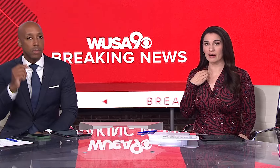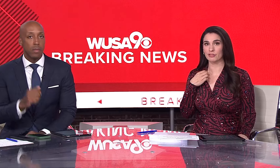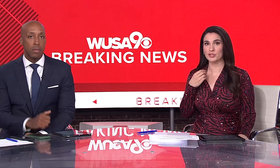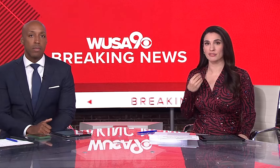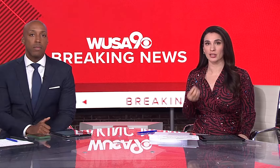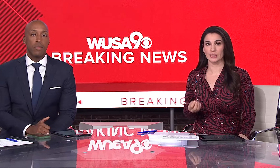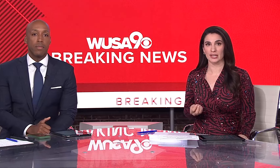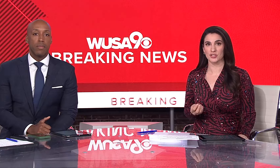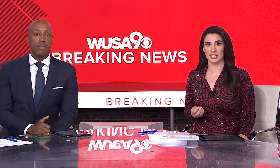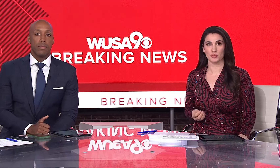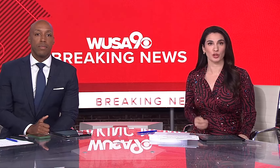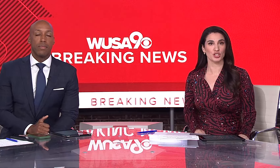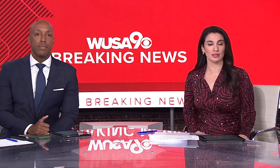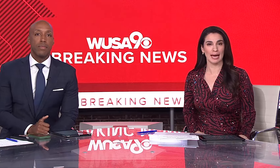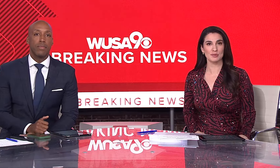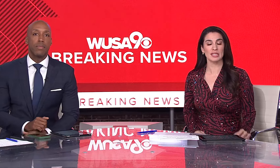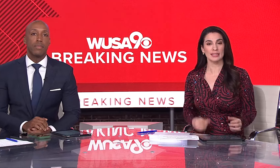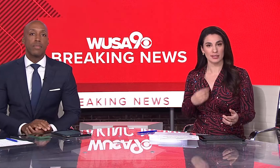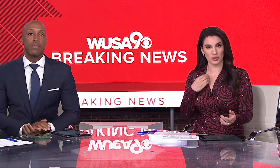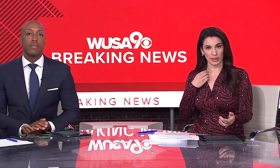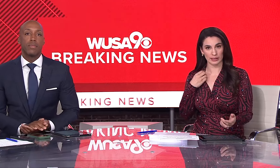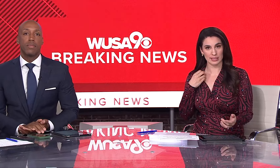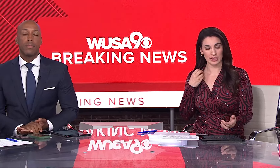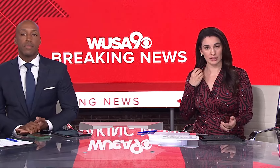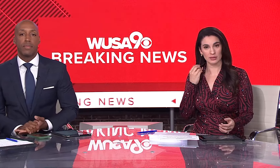efforts following yesterday's bridge collapse. Let's go ahead and listen in